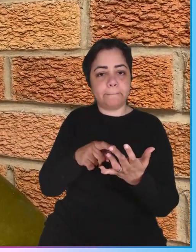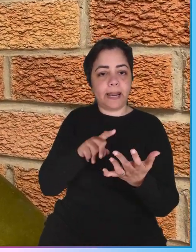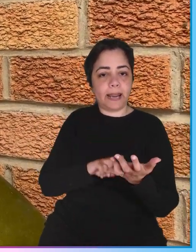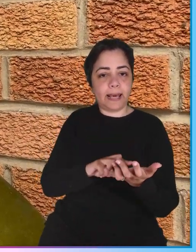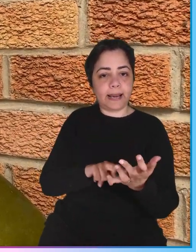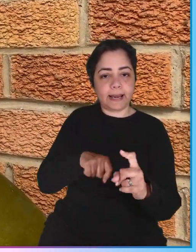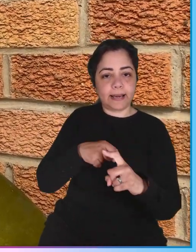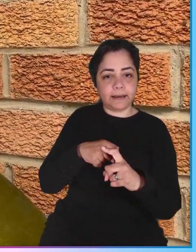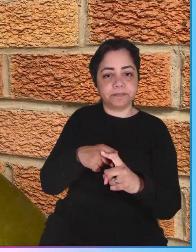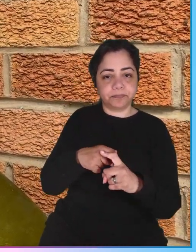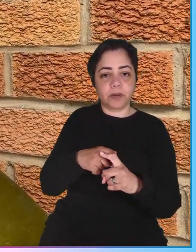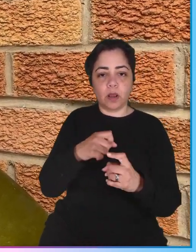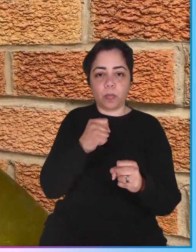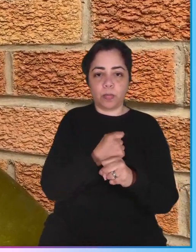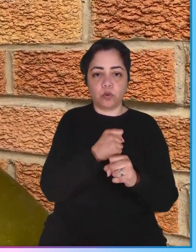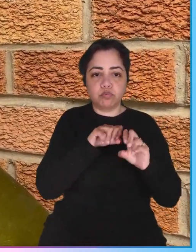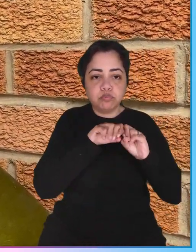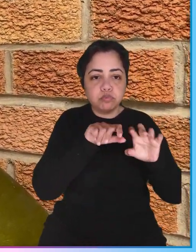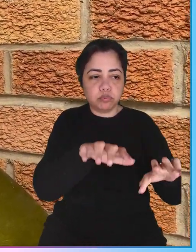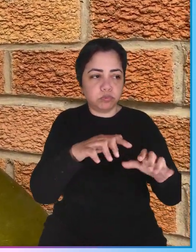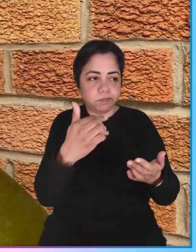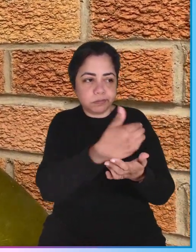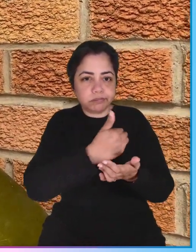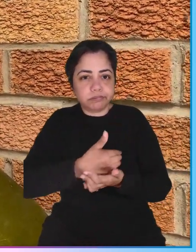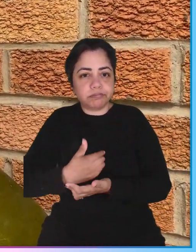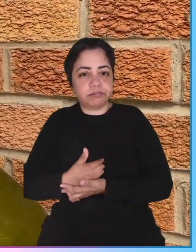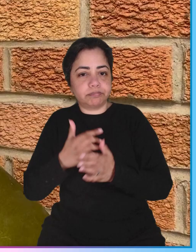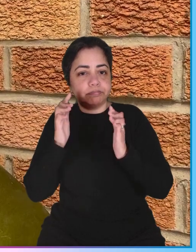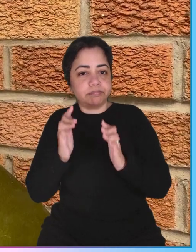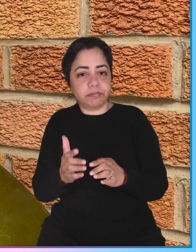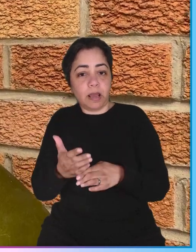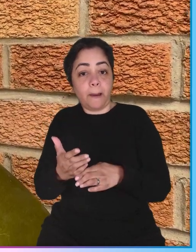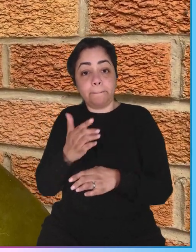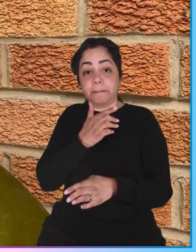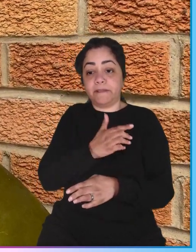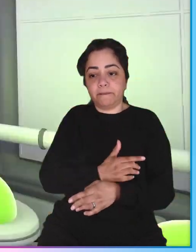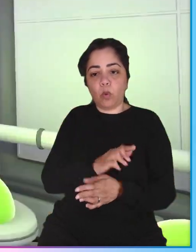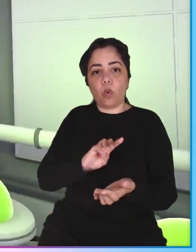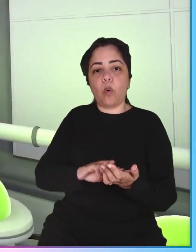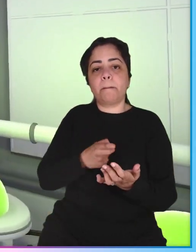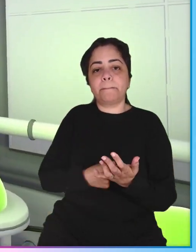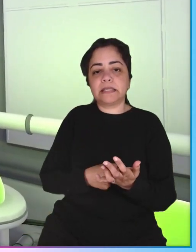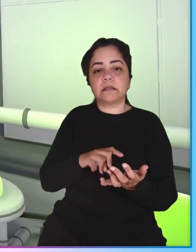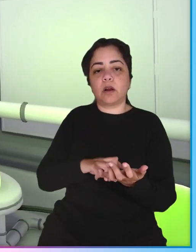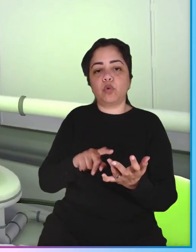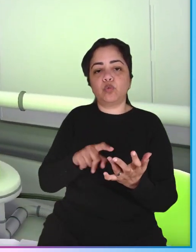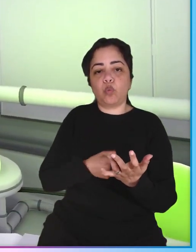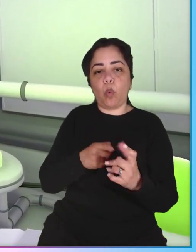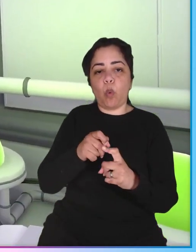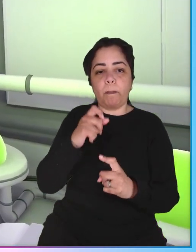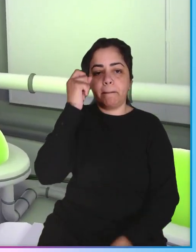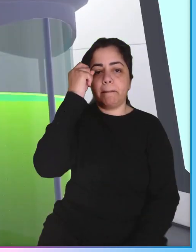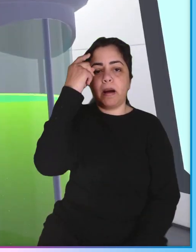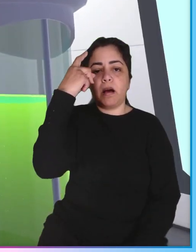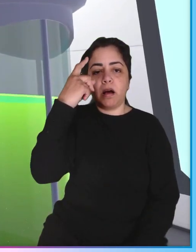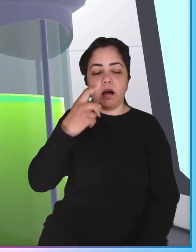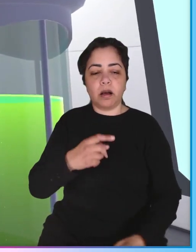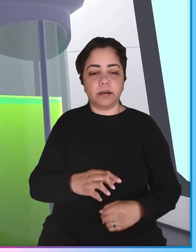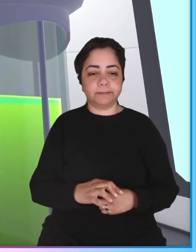They can be too loud, they can be too bright, they can be too stressful. [Announcer] Welcome to Space Station Norpopolis